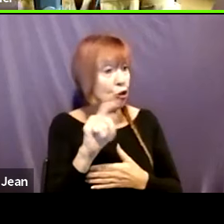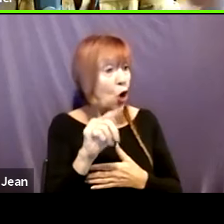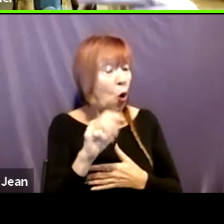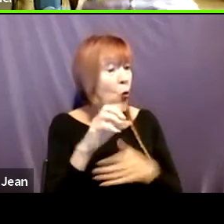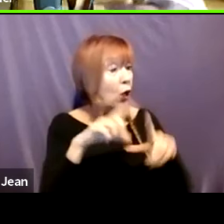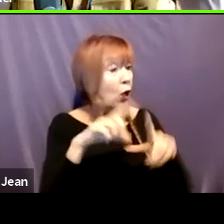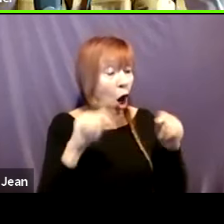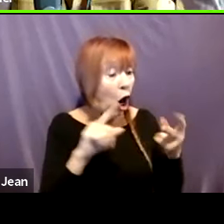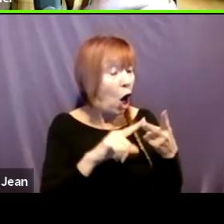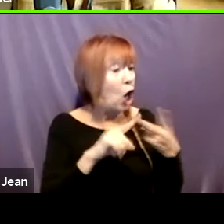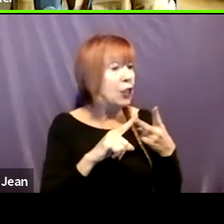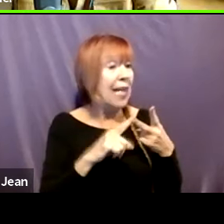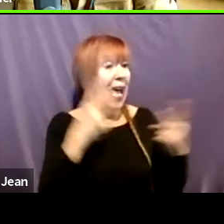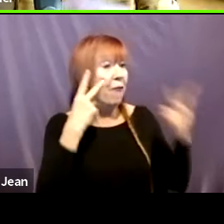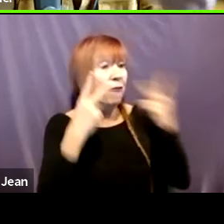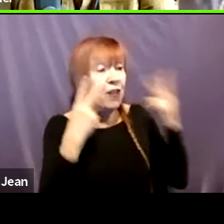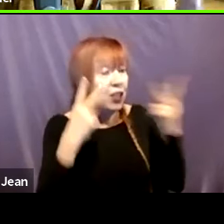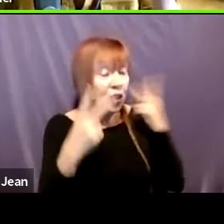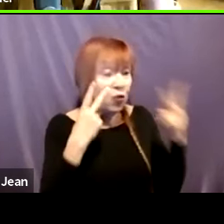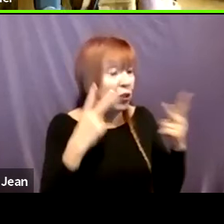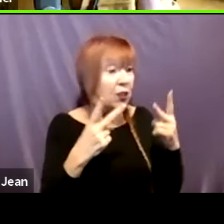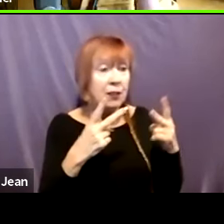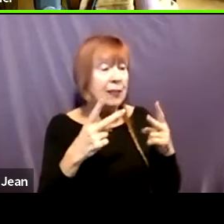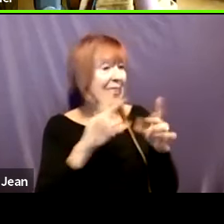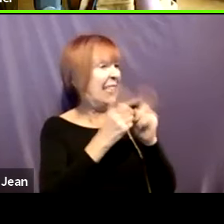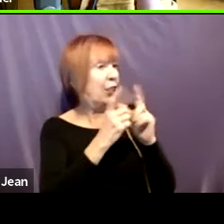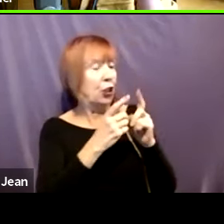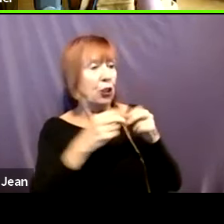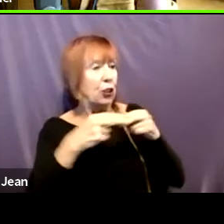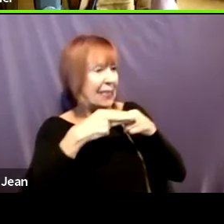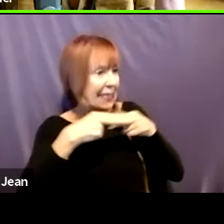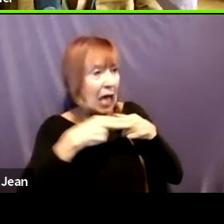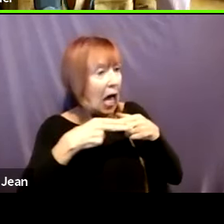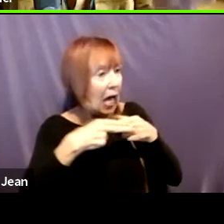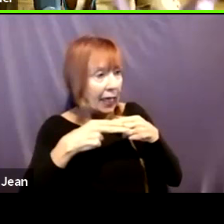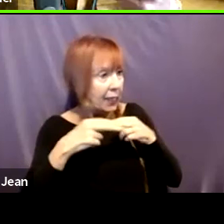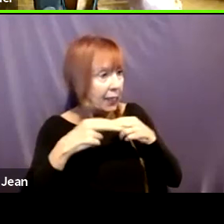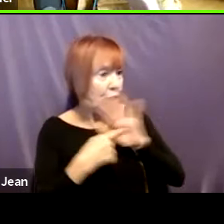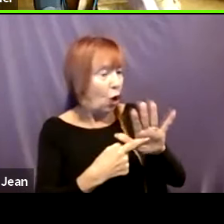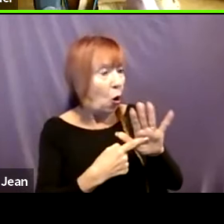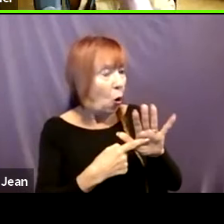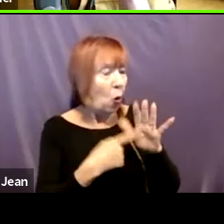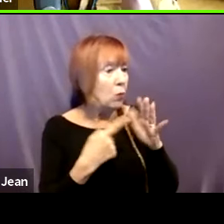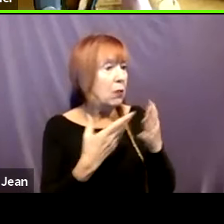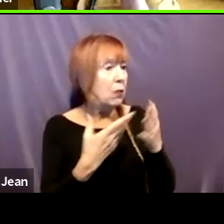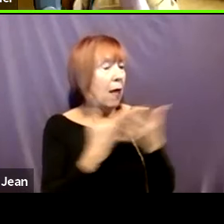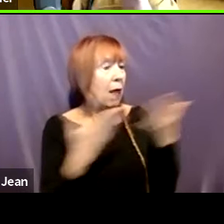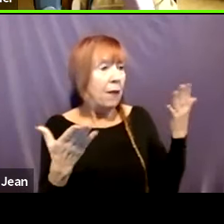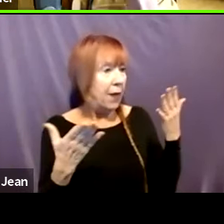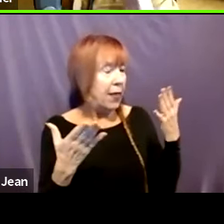like digital slideshows, or anything like that, to add to the words that you're gonna be using